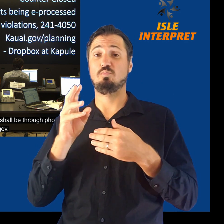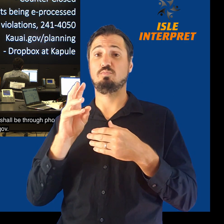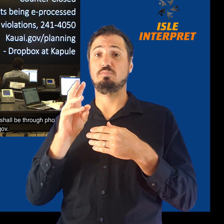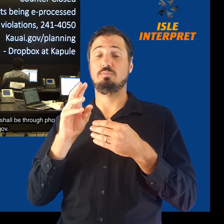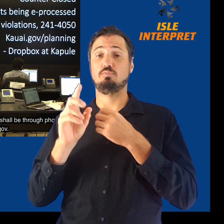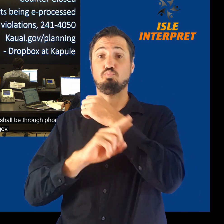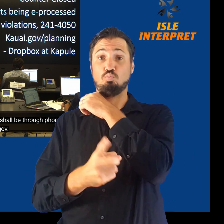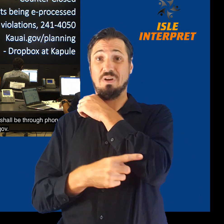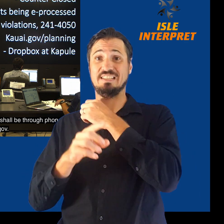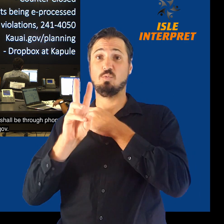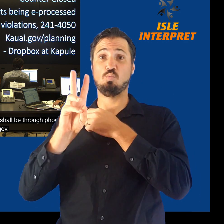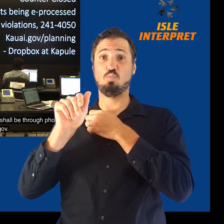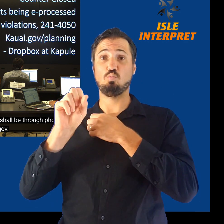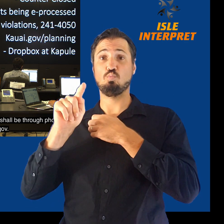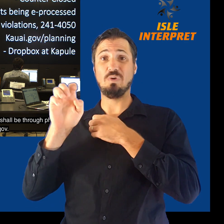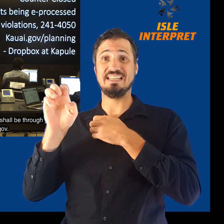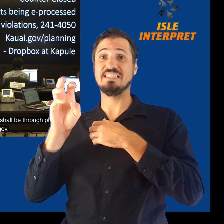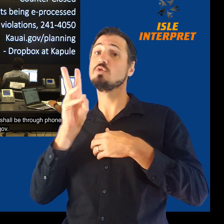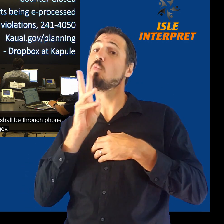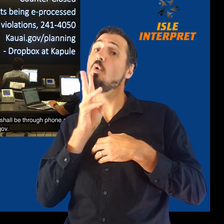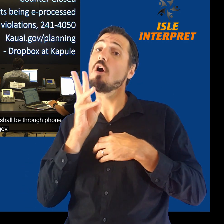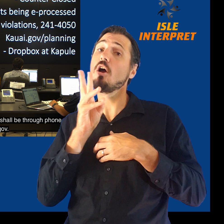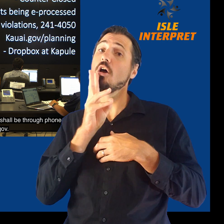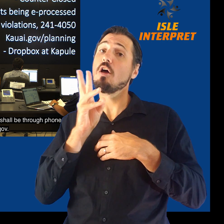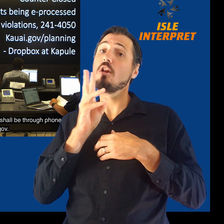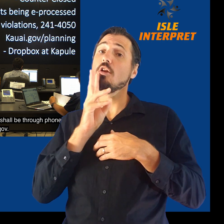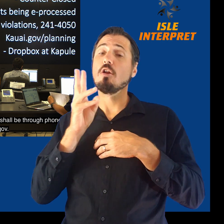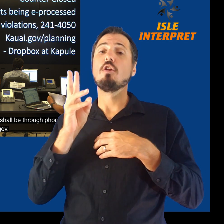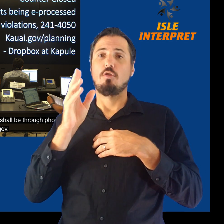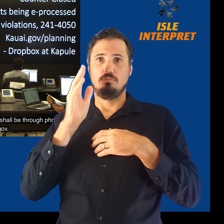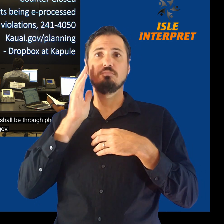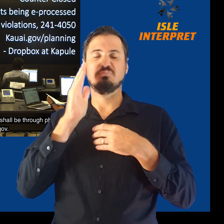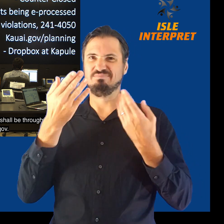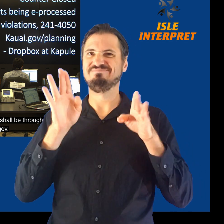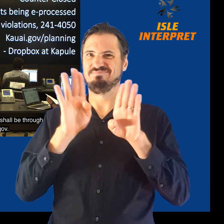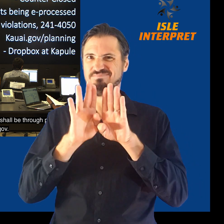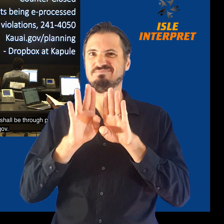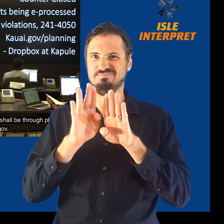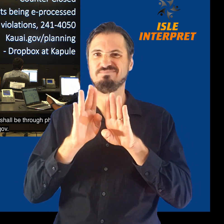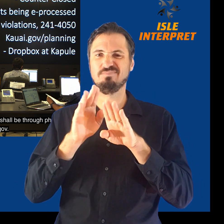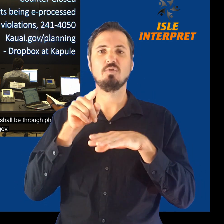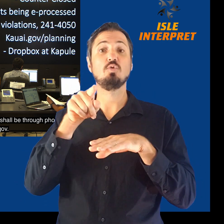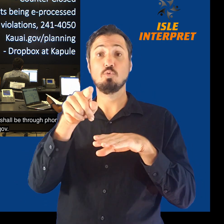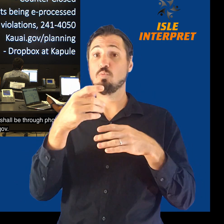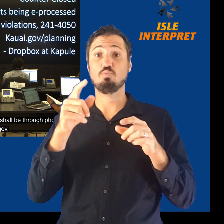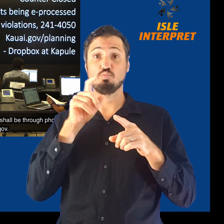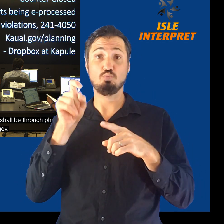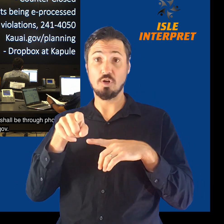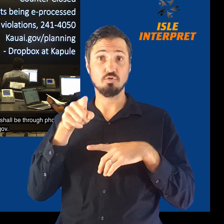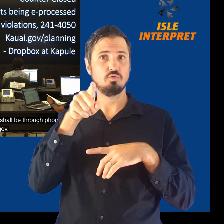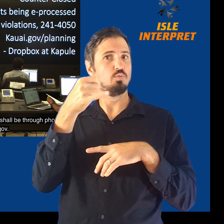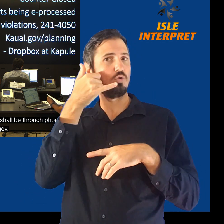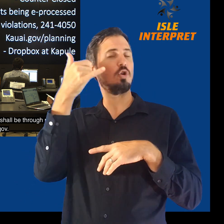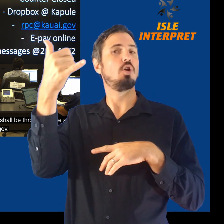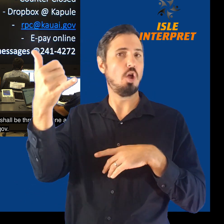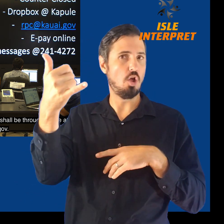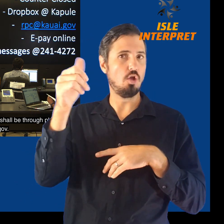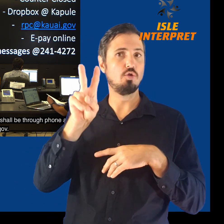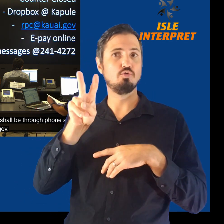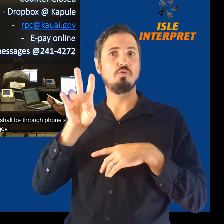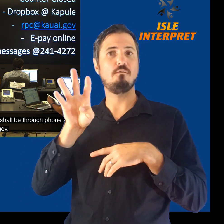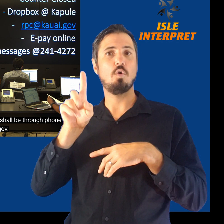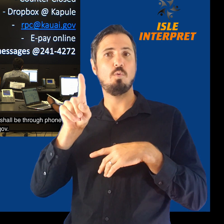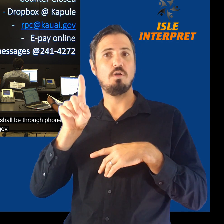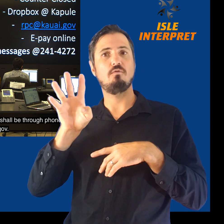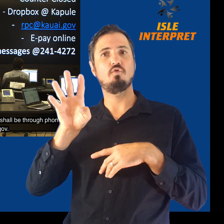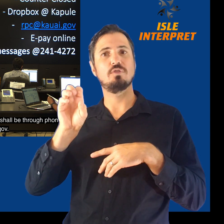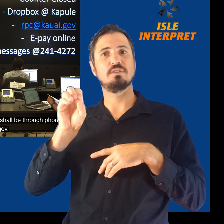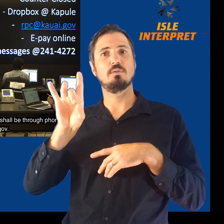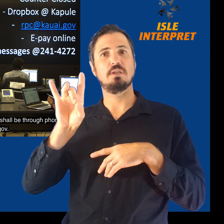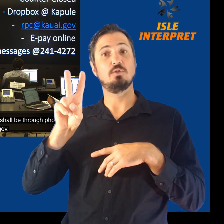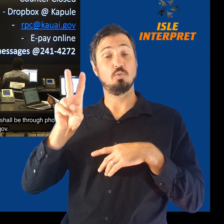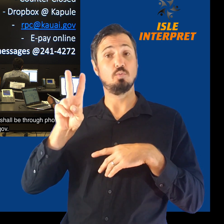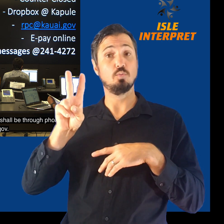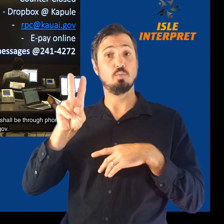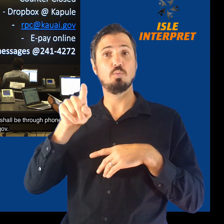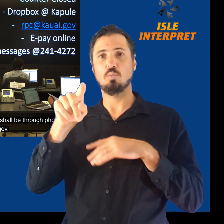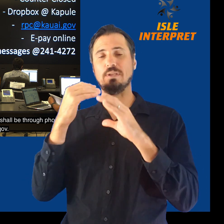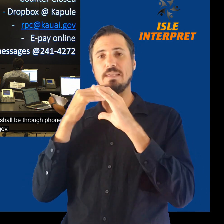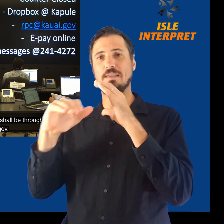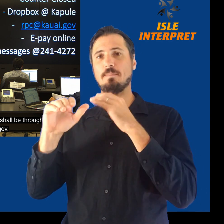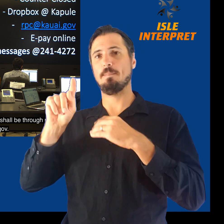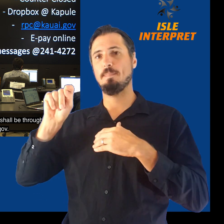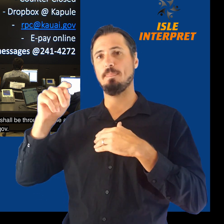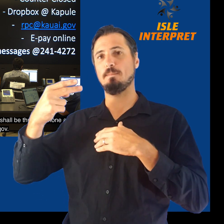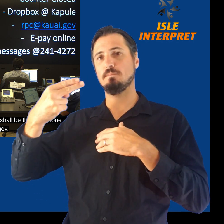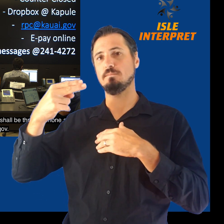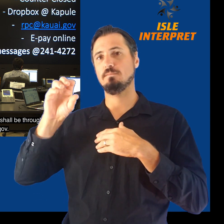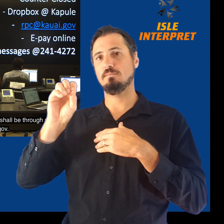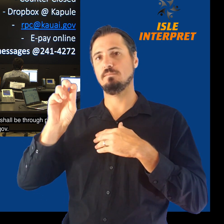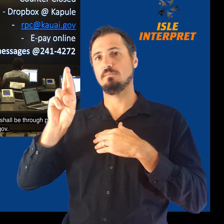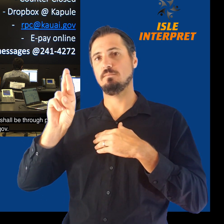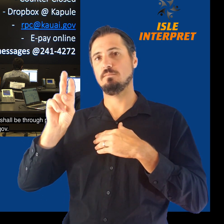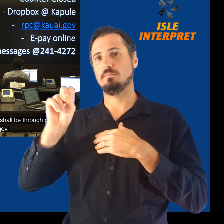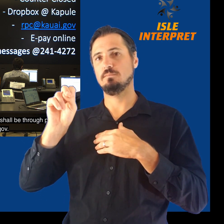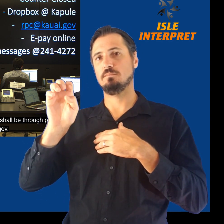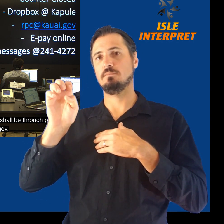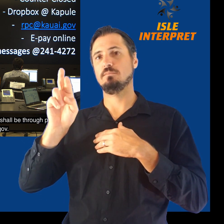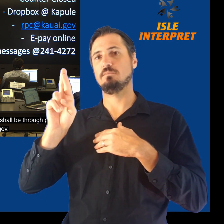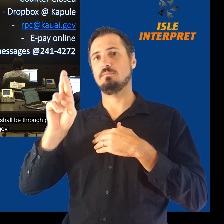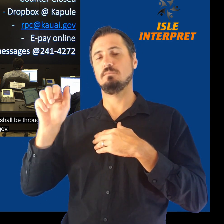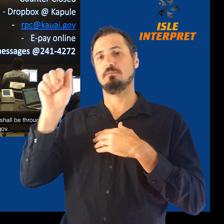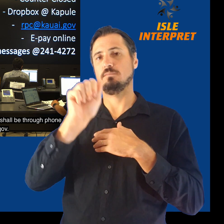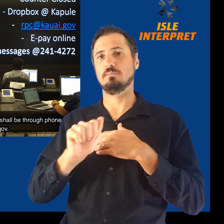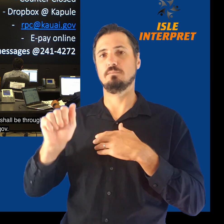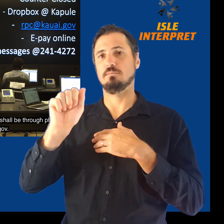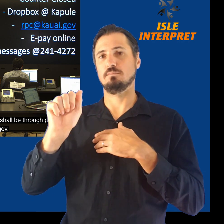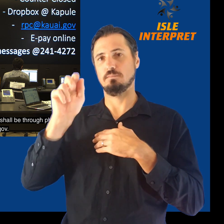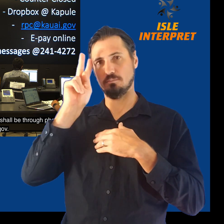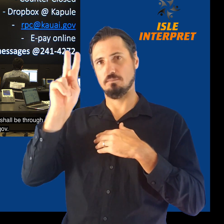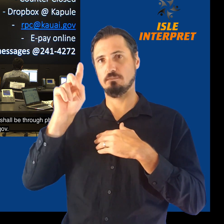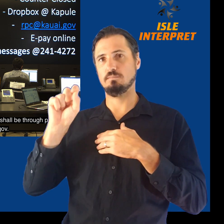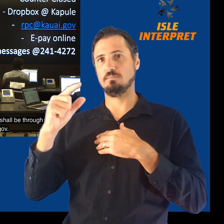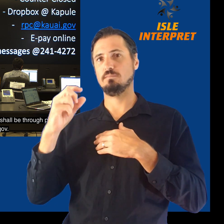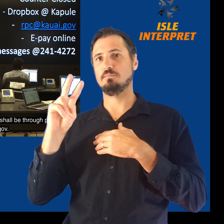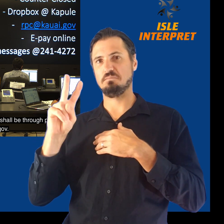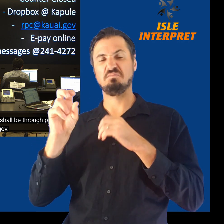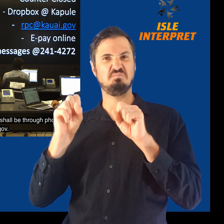All communications with the Wastewater Management Division shall be through phone at 241-4082 or by emailing thorner@kauai.gov.